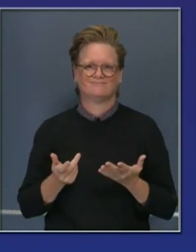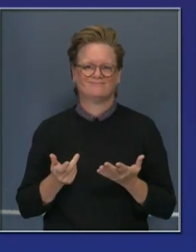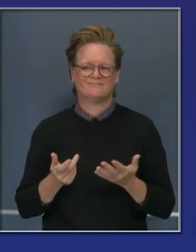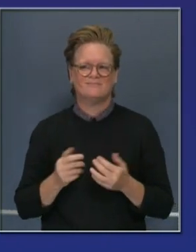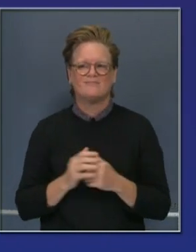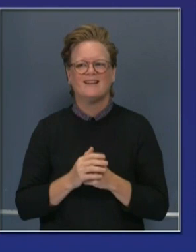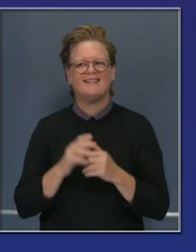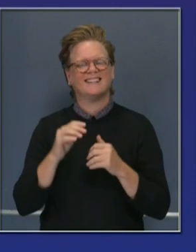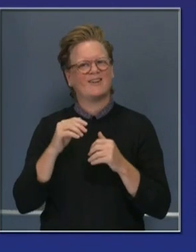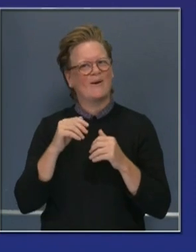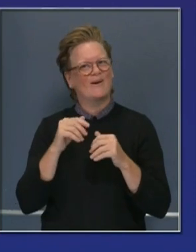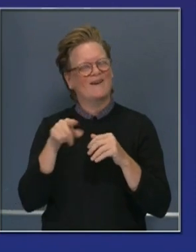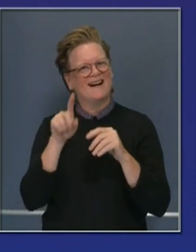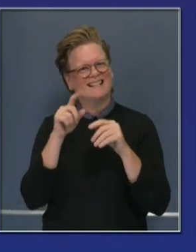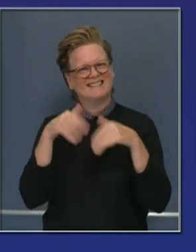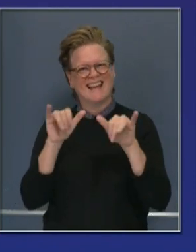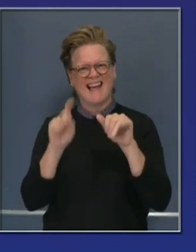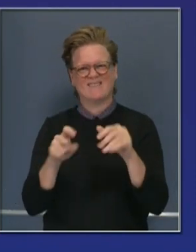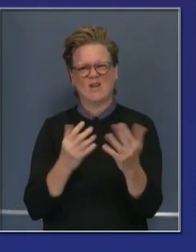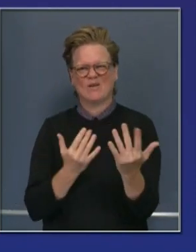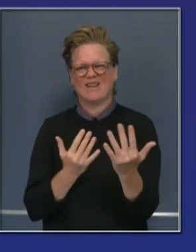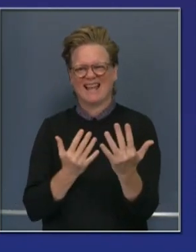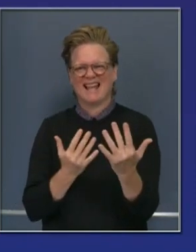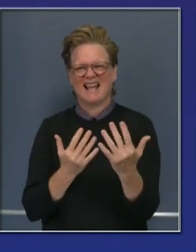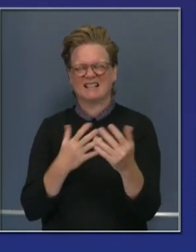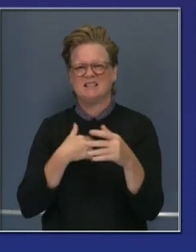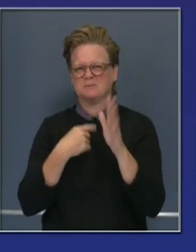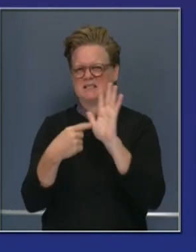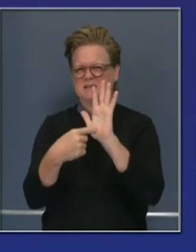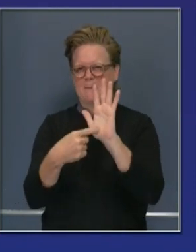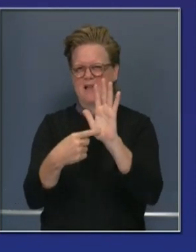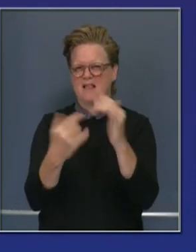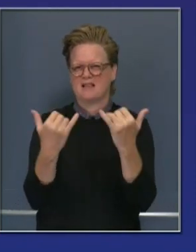THIS IS NOT CHANGED. WE STILL HAVE YOU COME OFF WHAT IS ESSENTIALLY THE DATA MONITORING LIST AND INTO RED WITH THE TWO WEEK WAITING